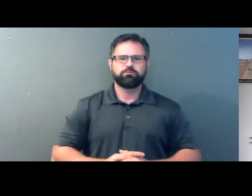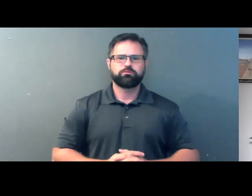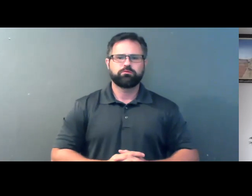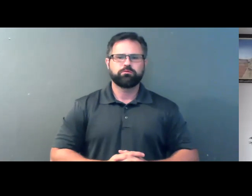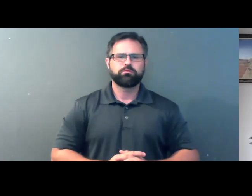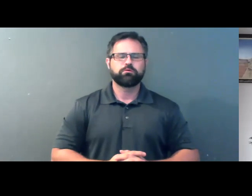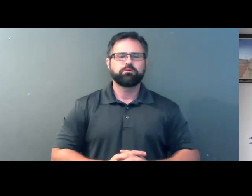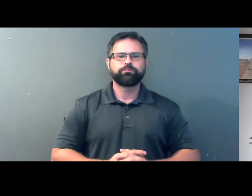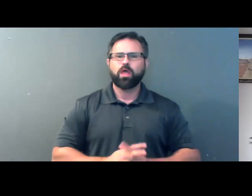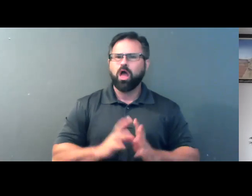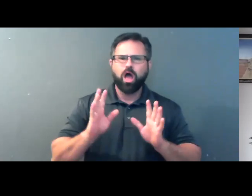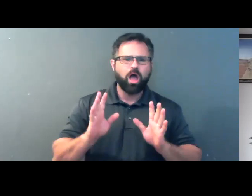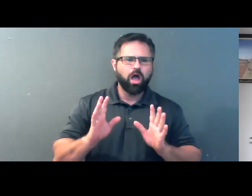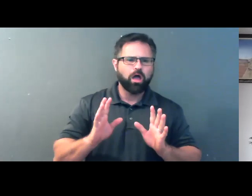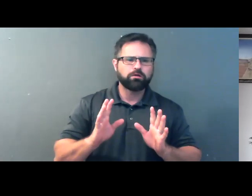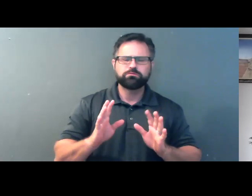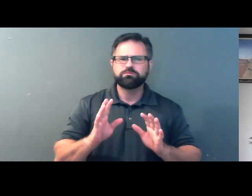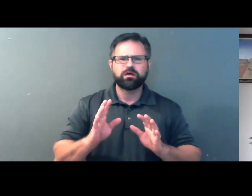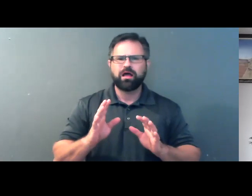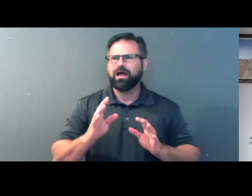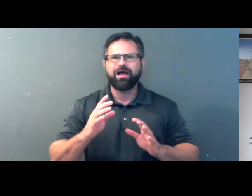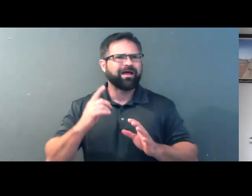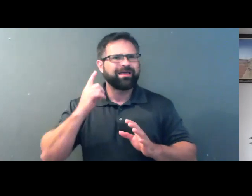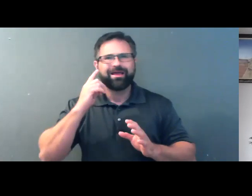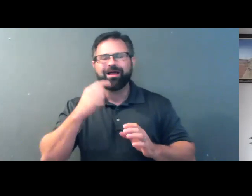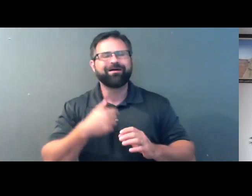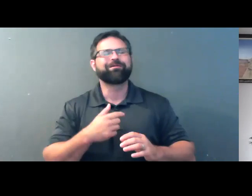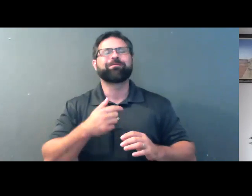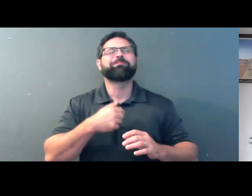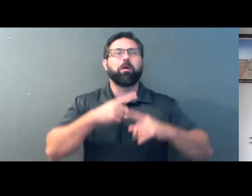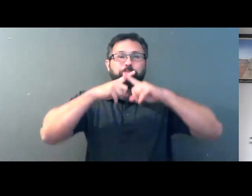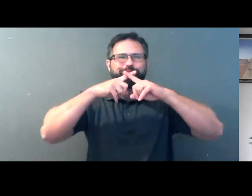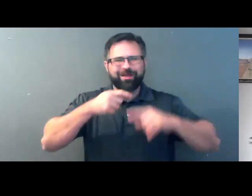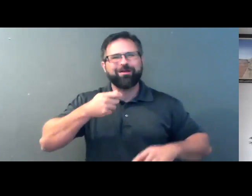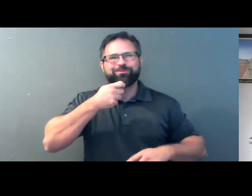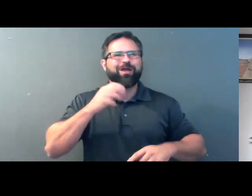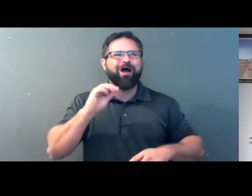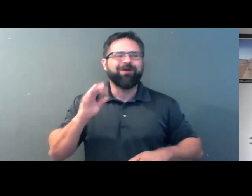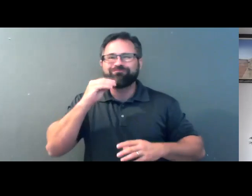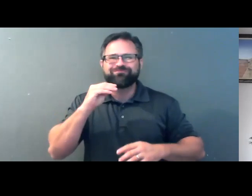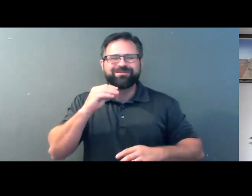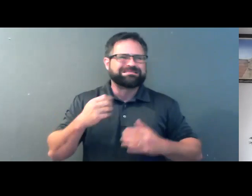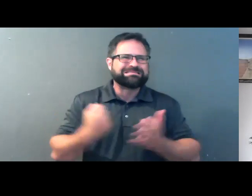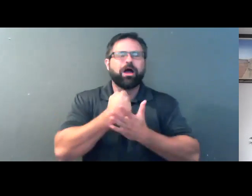oh sorry i think i was i was muted you know yeah thank you so much kirsten so